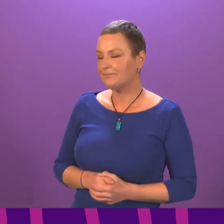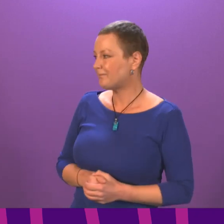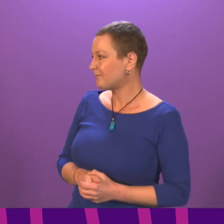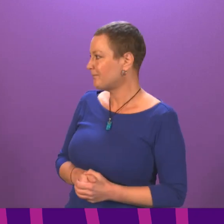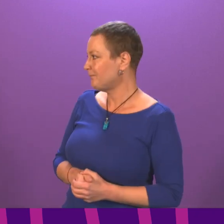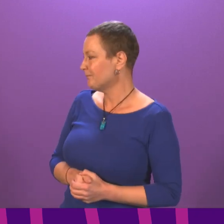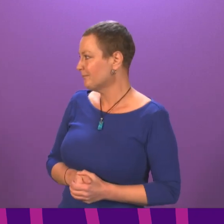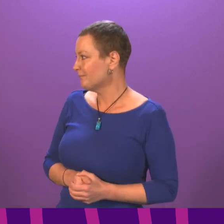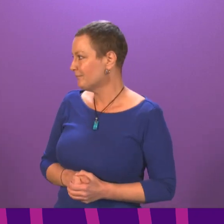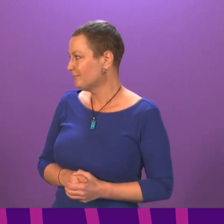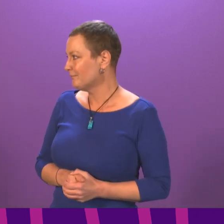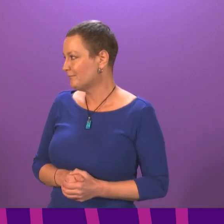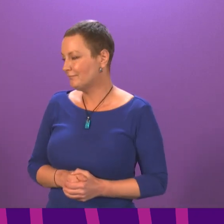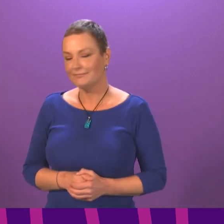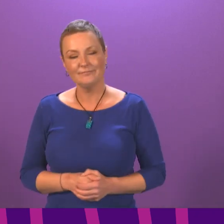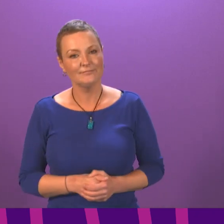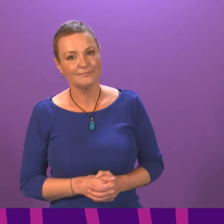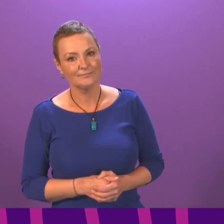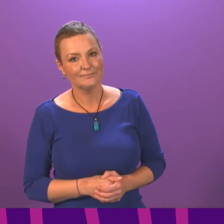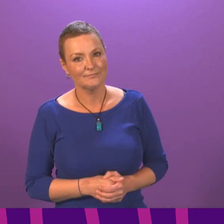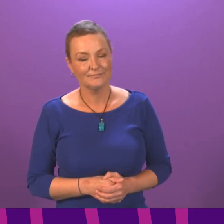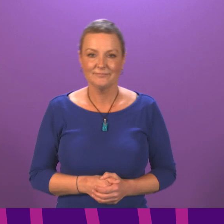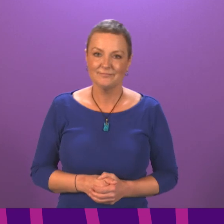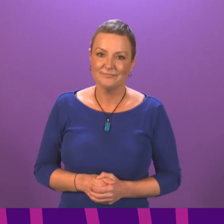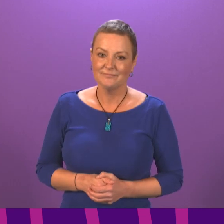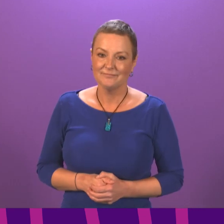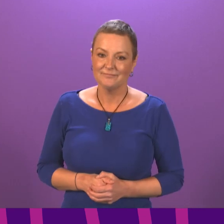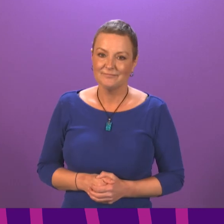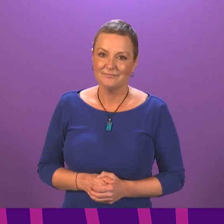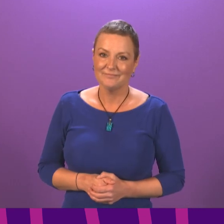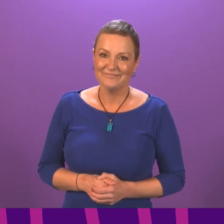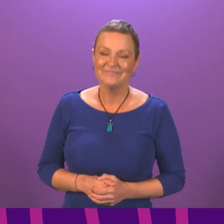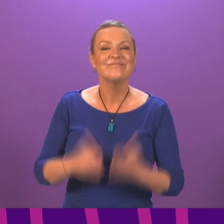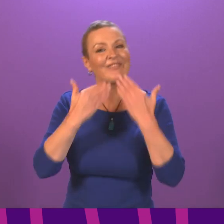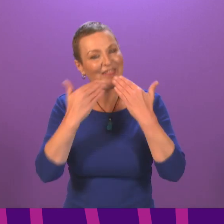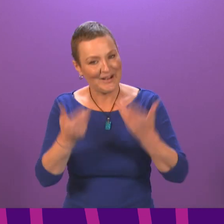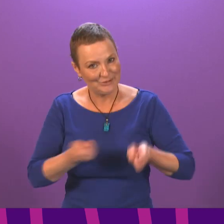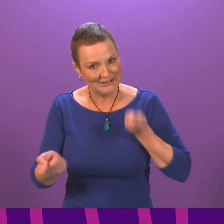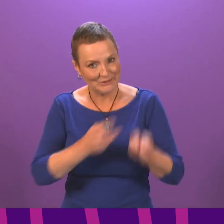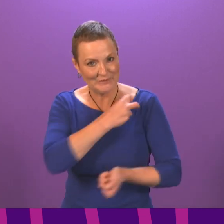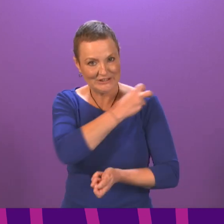to make about relaxing the Covid rules over the holidays, especially after public expectations